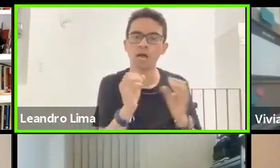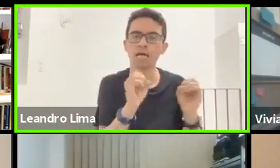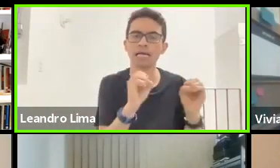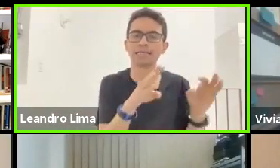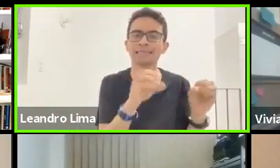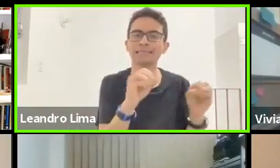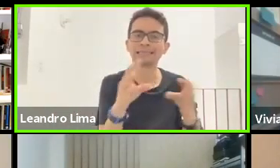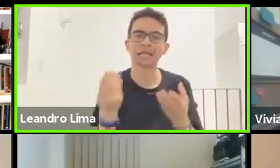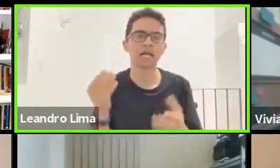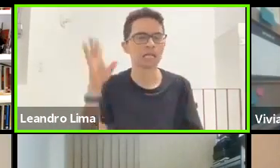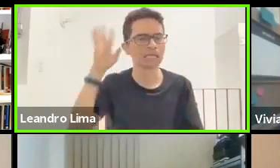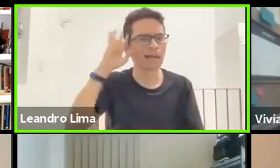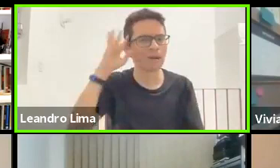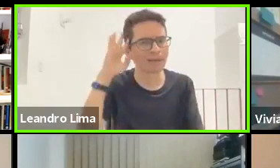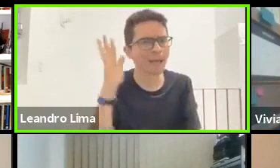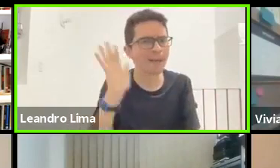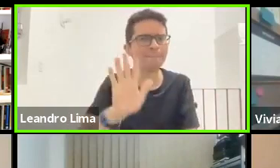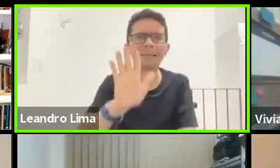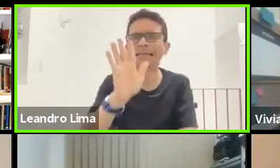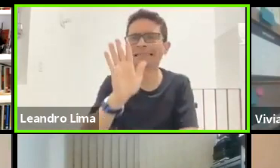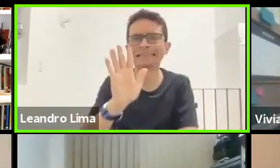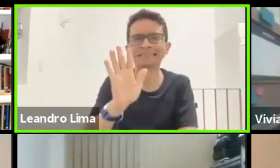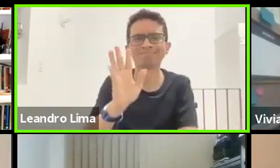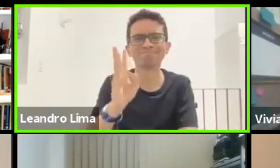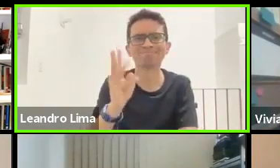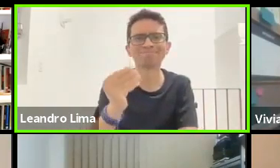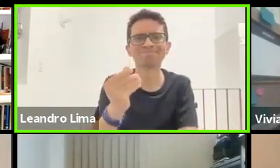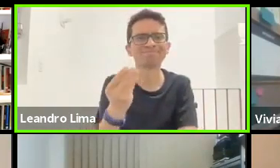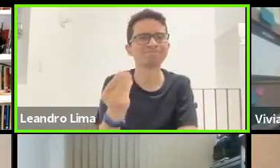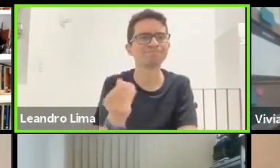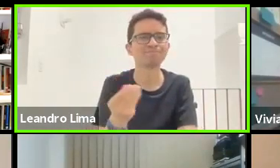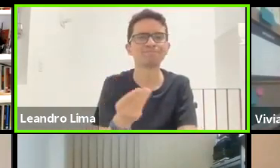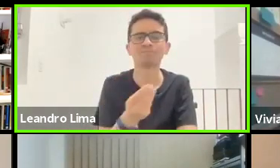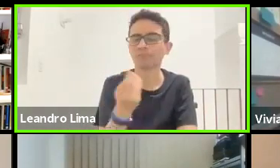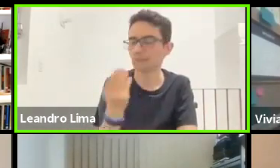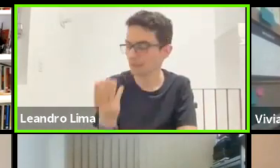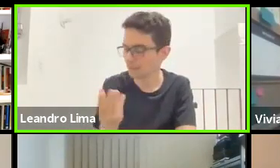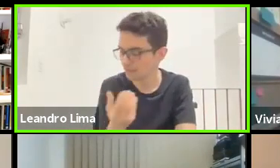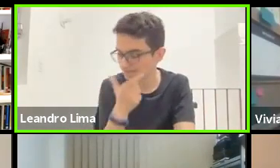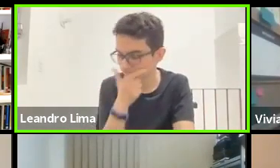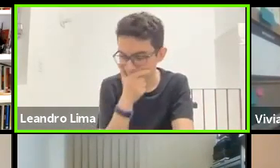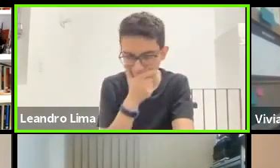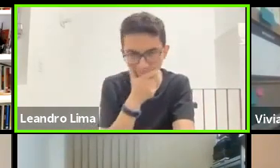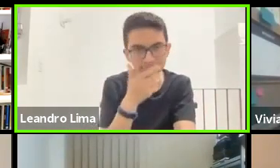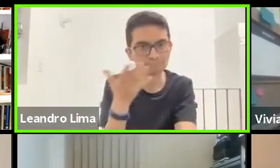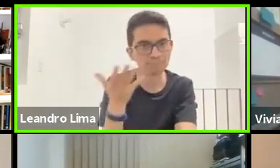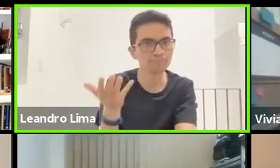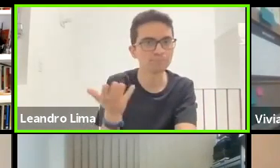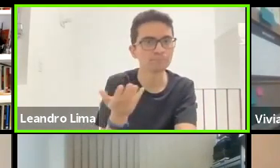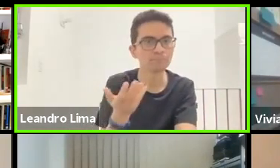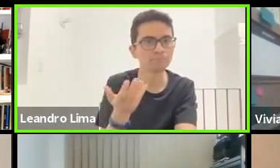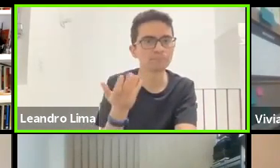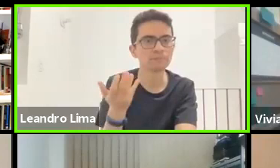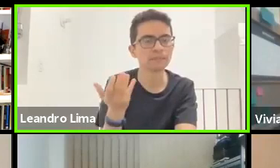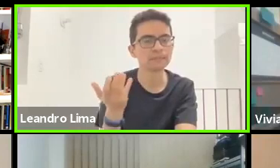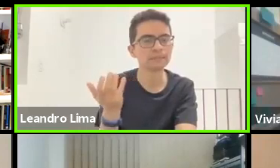concept that concept. That's what it would. probably obably influenced.